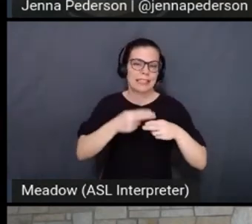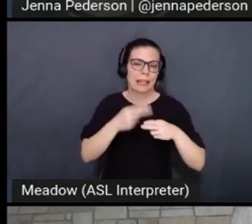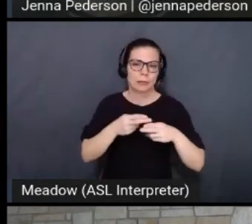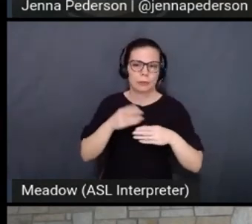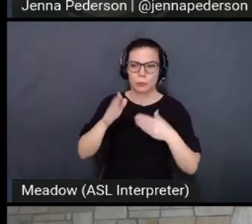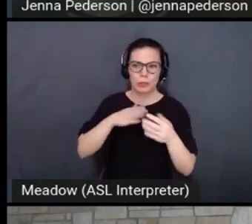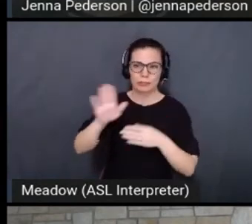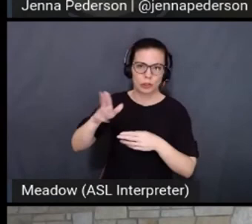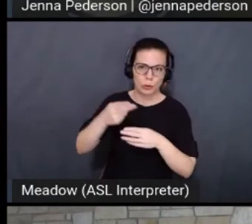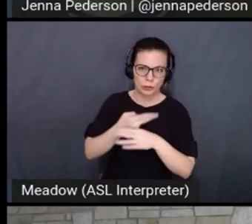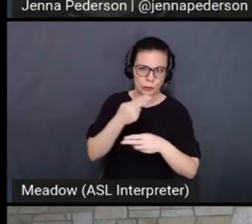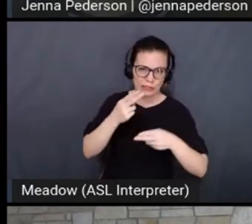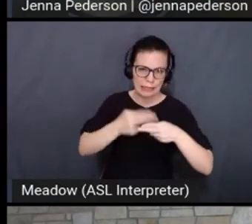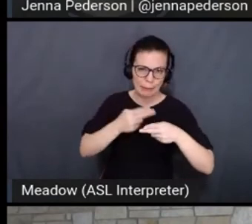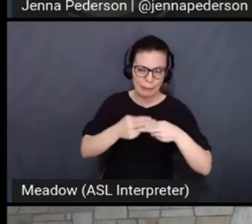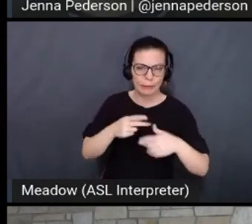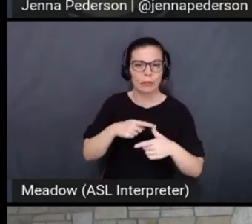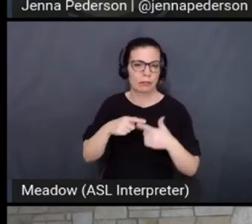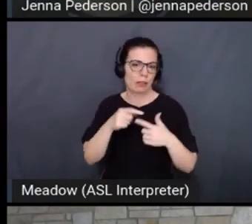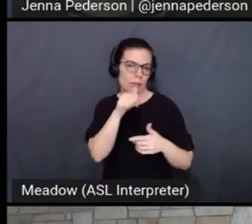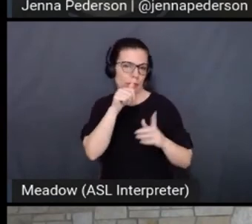your password and that's it, let me see.